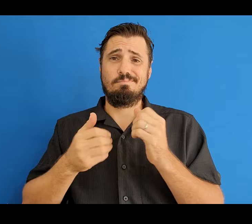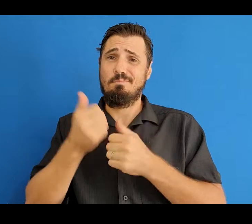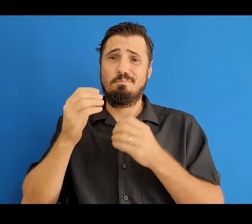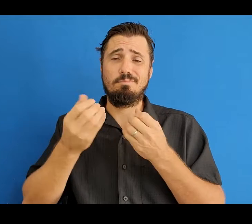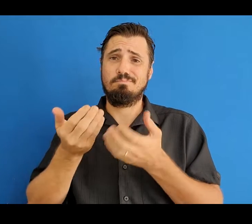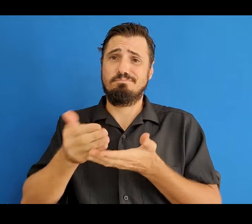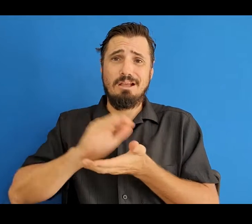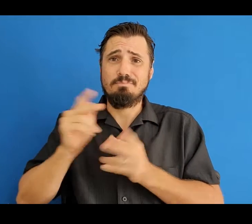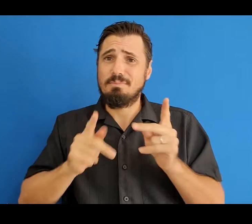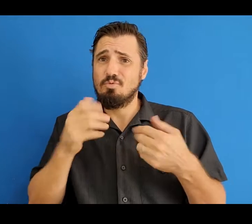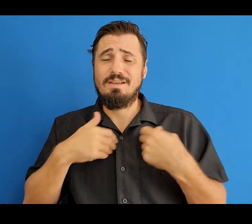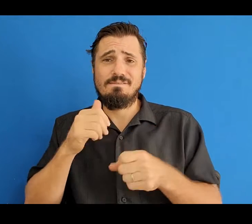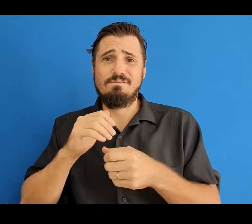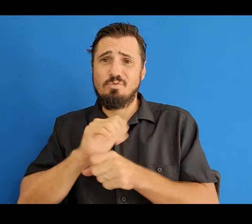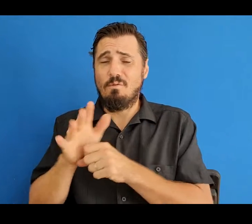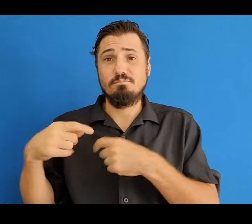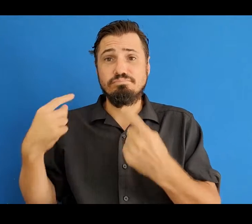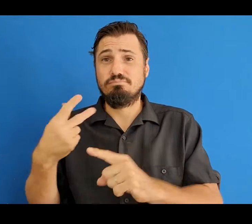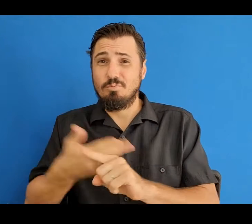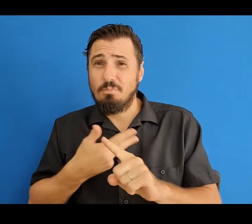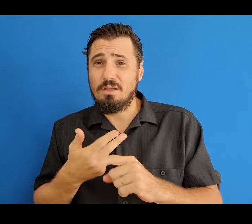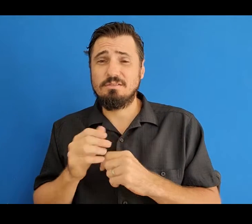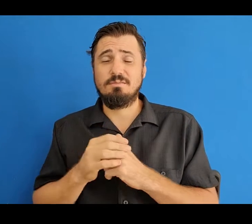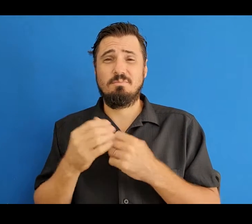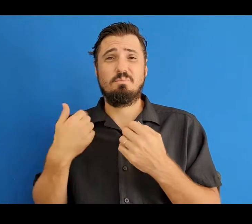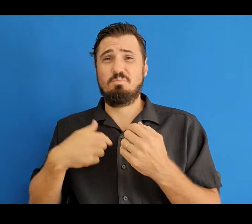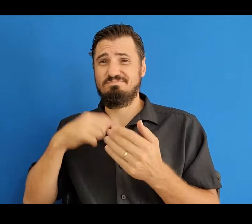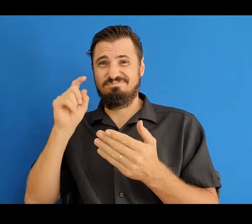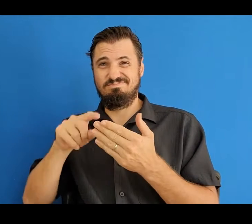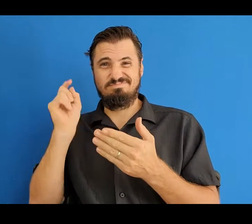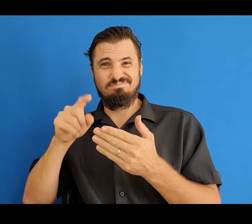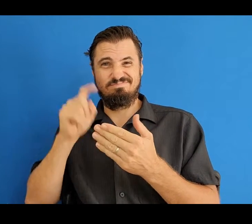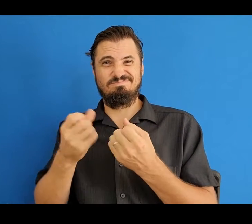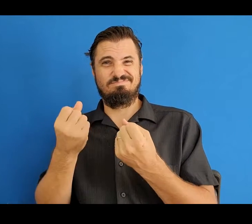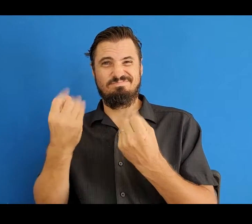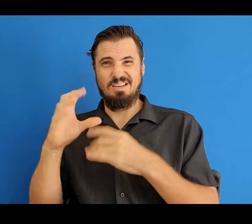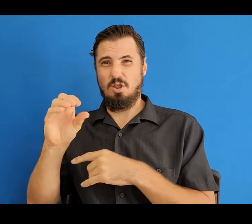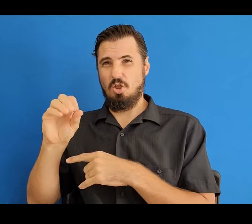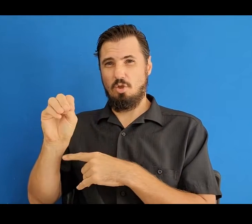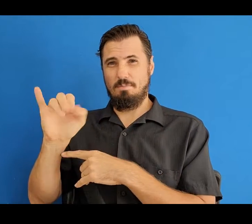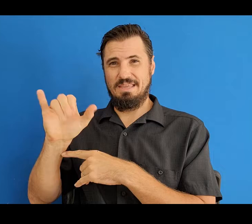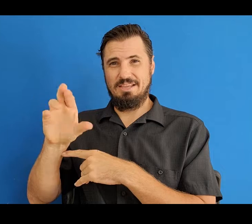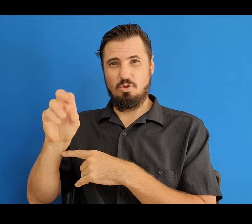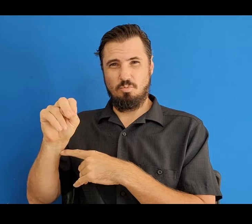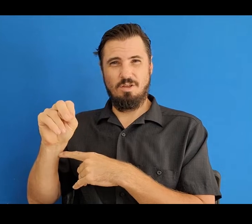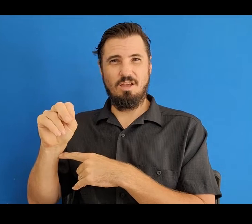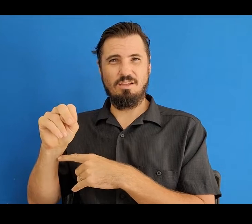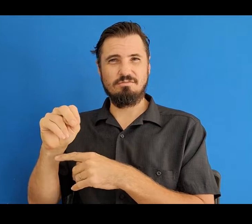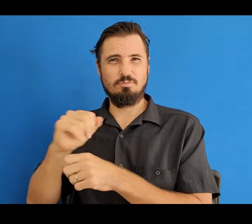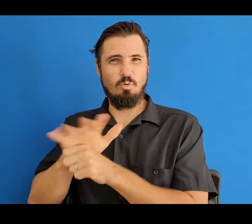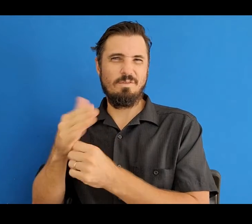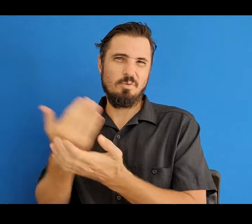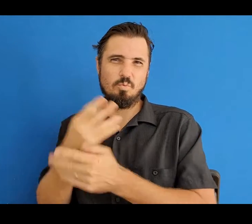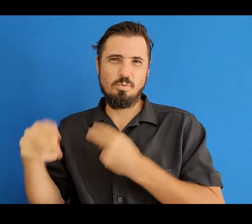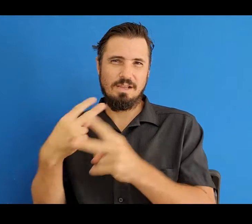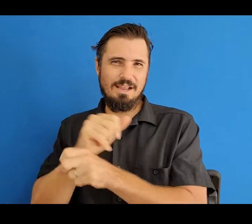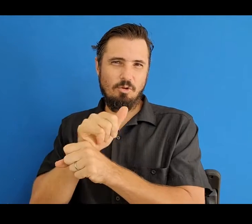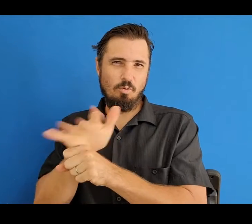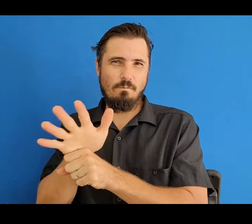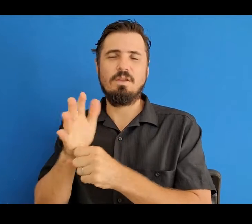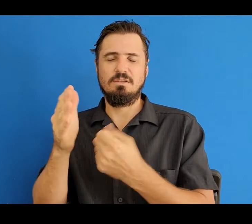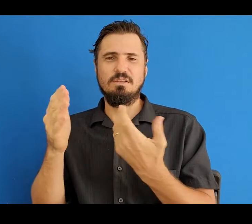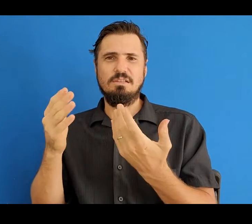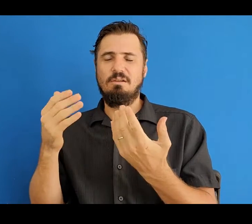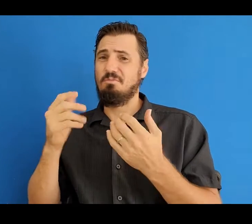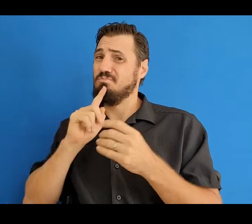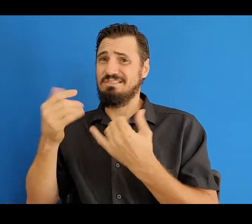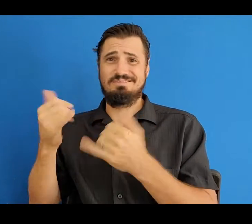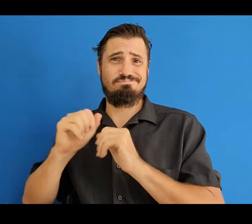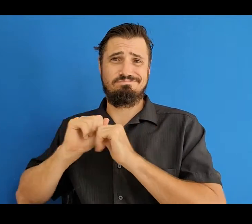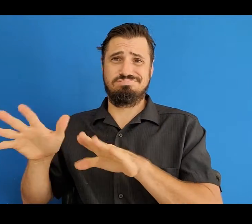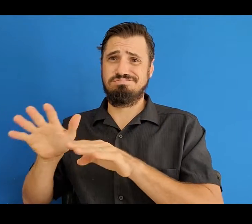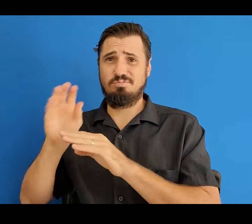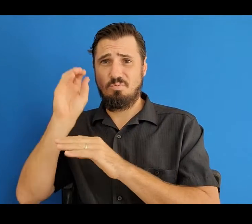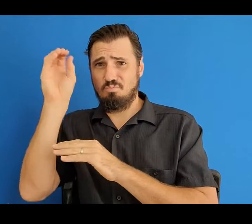Dozens of cases of the Omicron variant are confirmed on Oahu, and it is safe to assume it will be spreading on Kauai very soon, if it is not already